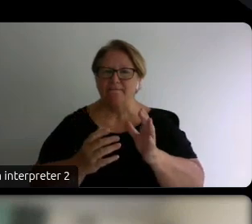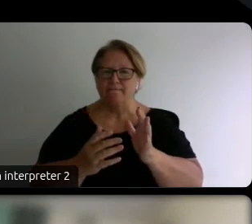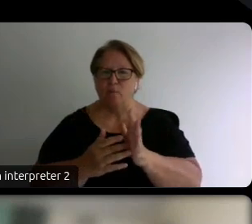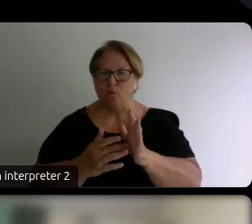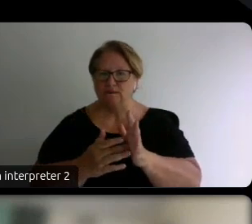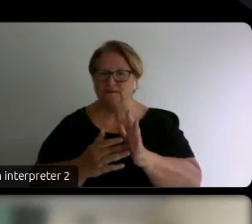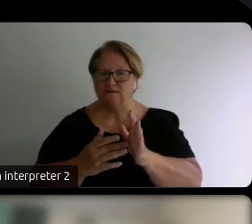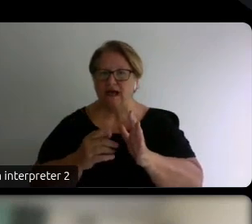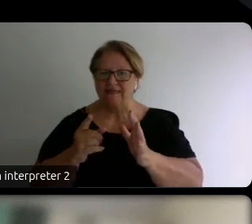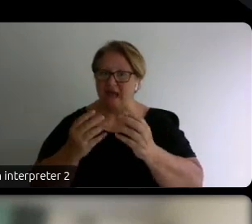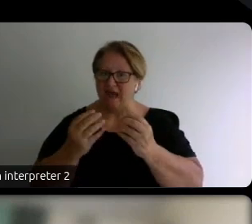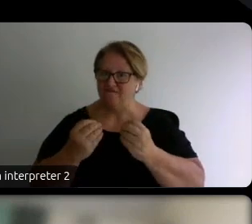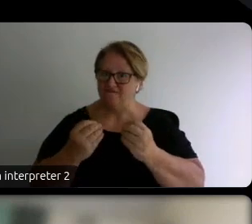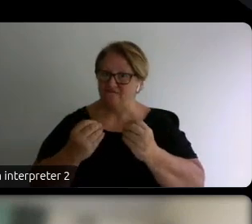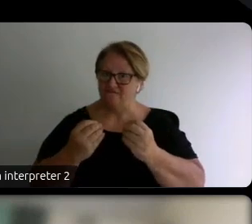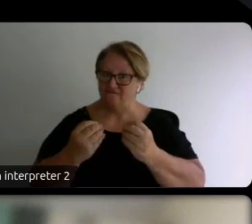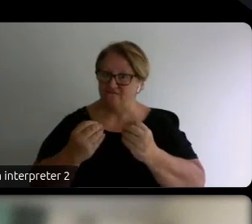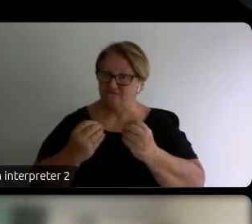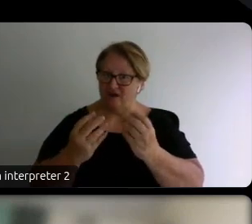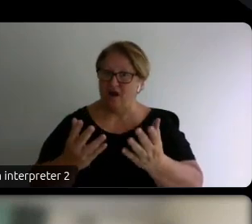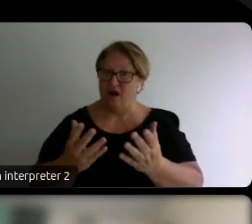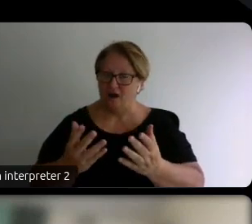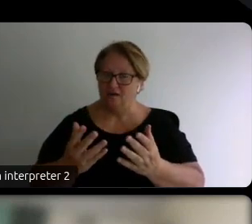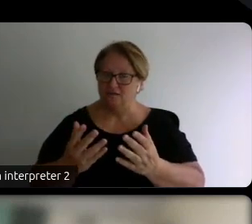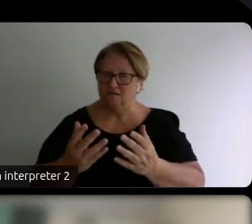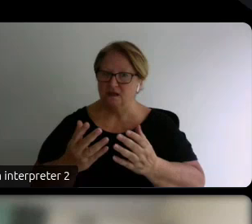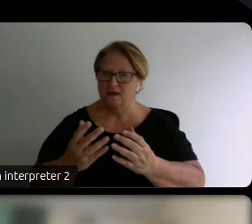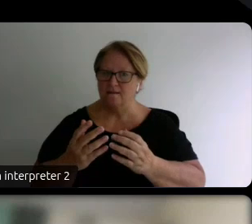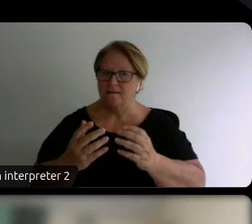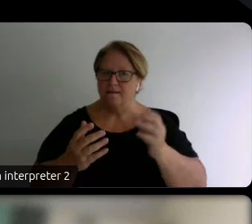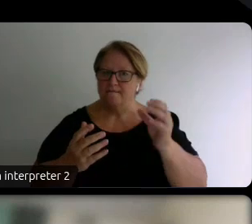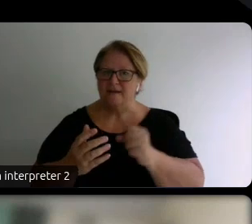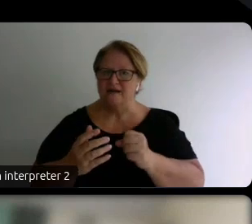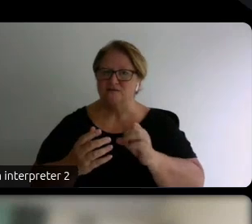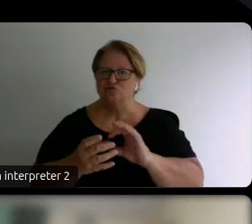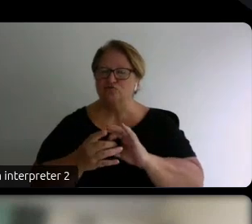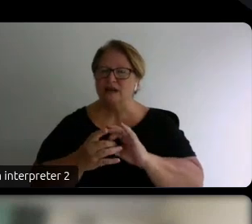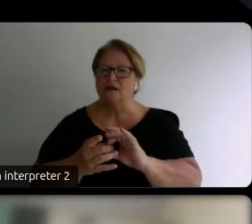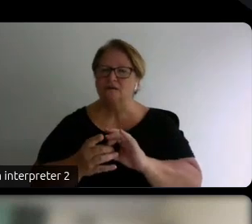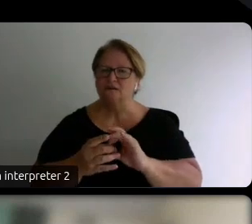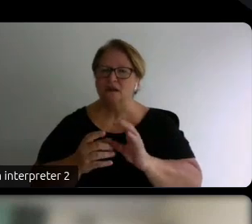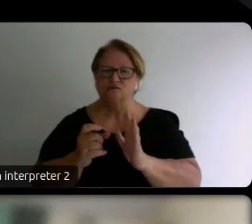advice that the client is um seeking must be in relation to domestic and family violence,